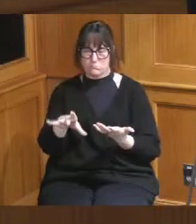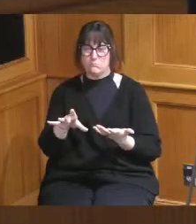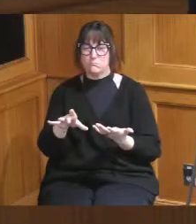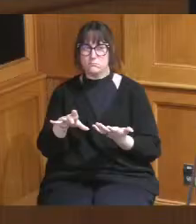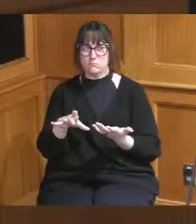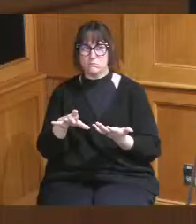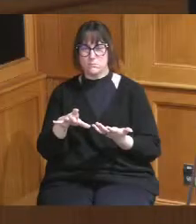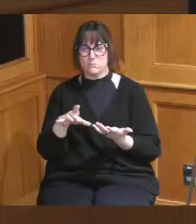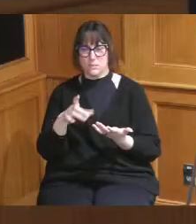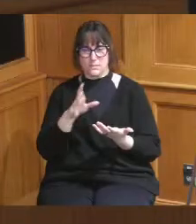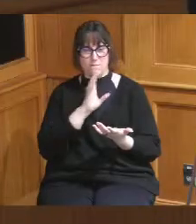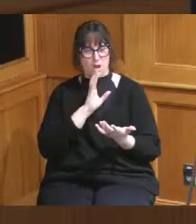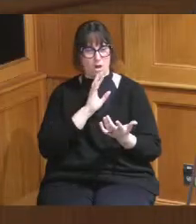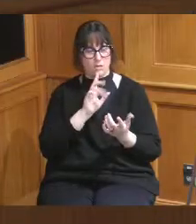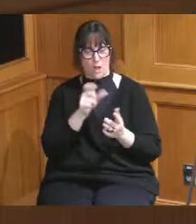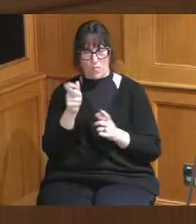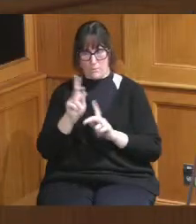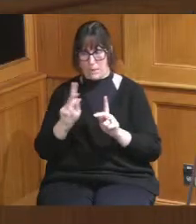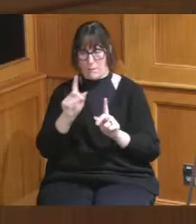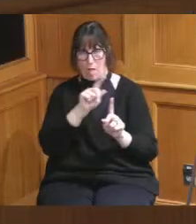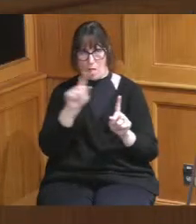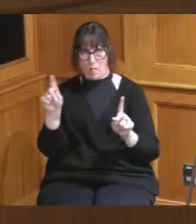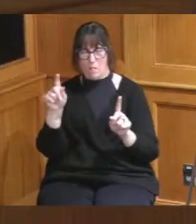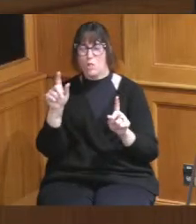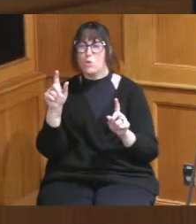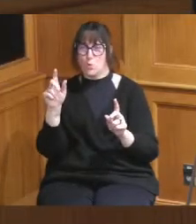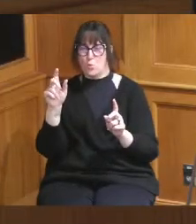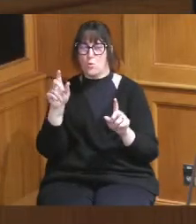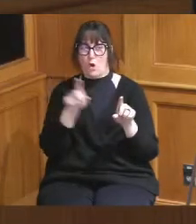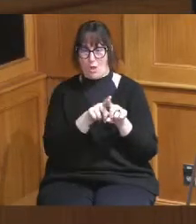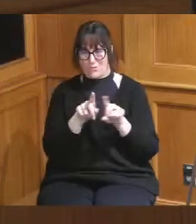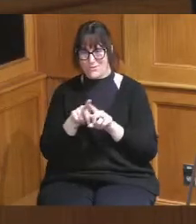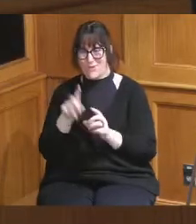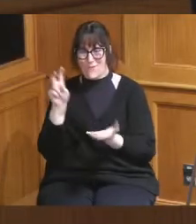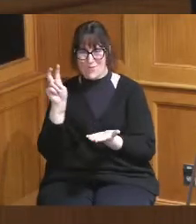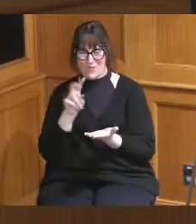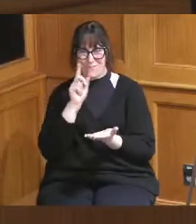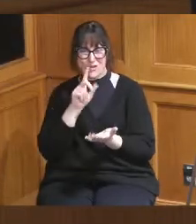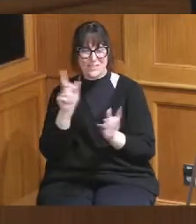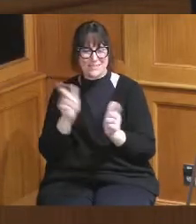to other folks in different areas that are looking at tiny homes also or or manufactured homes or you